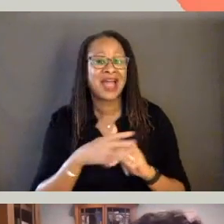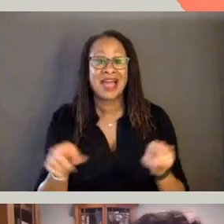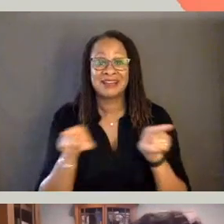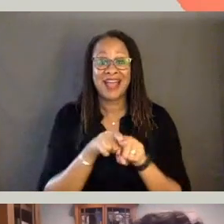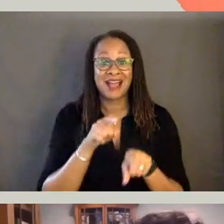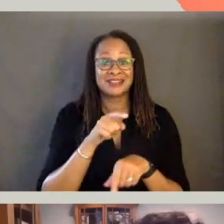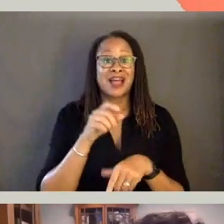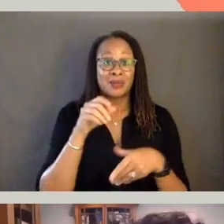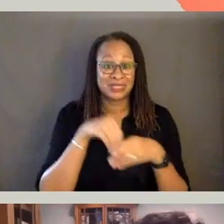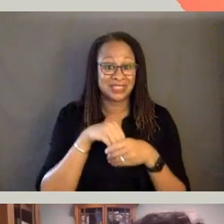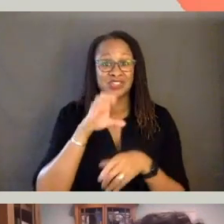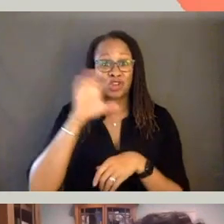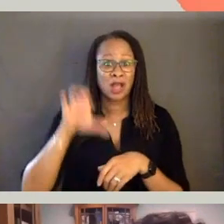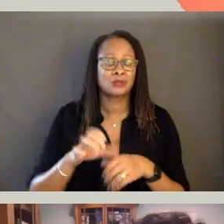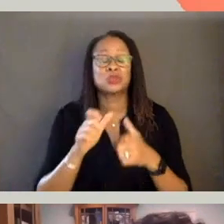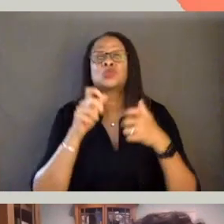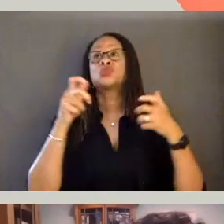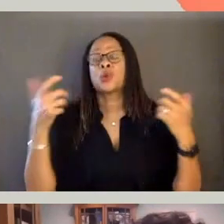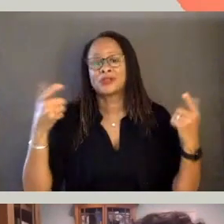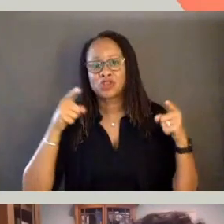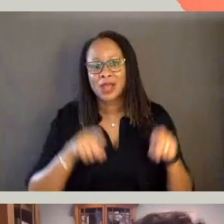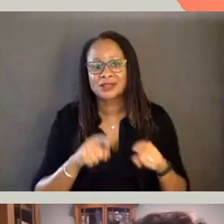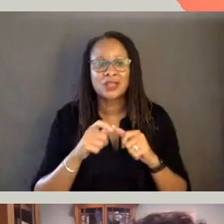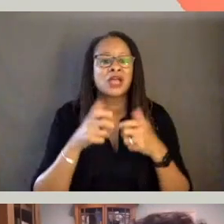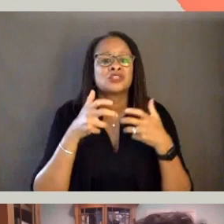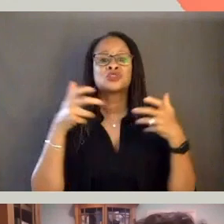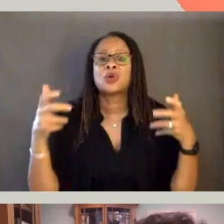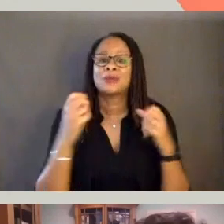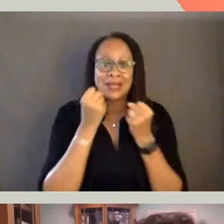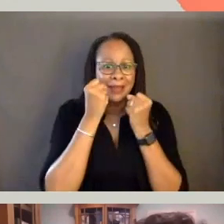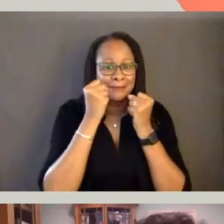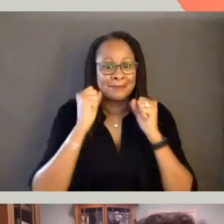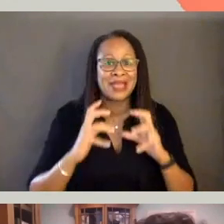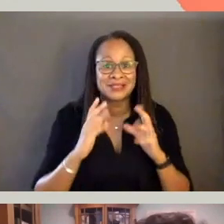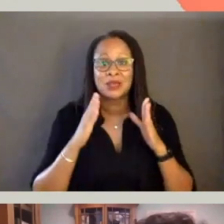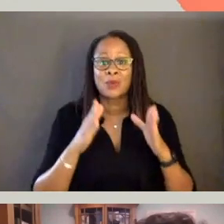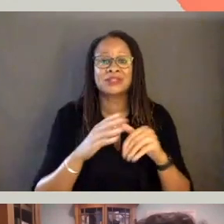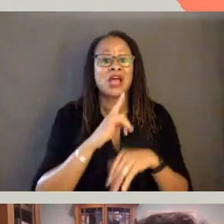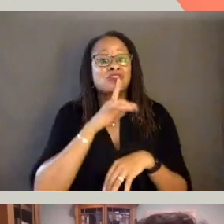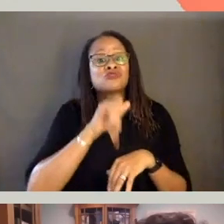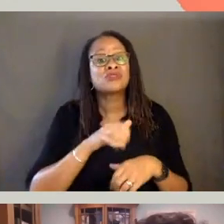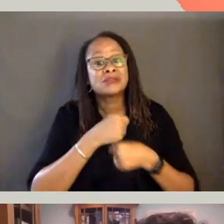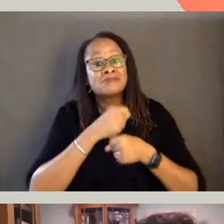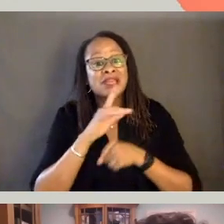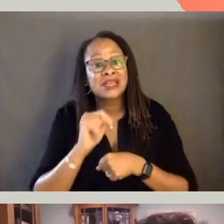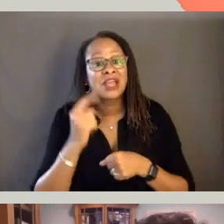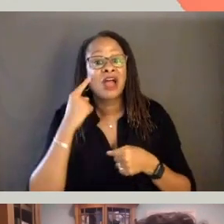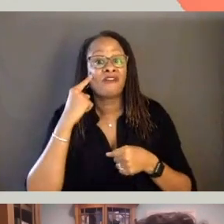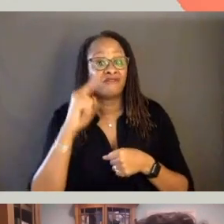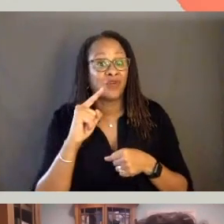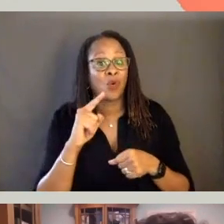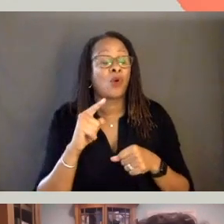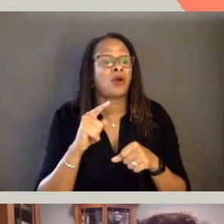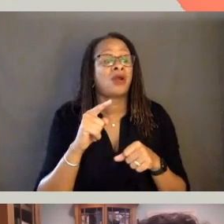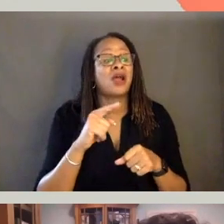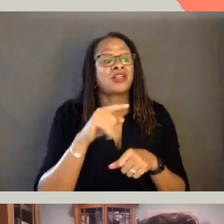where so much was happening in so many amazing ways. I was really making it for the Chicago black community,